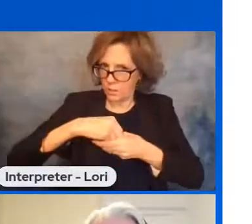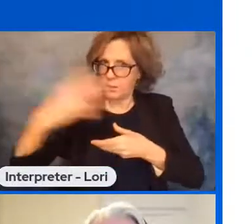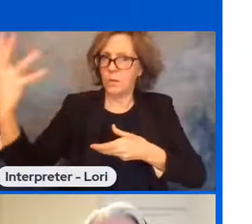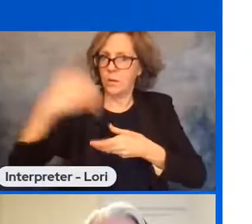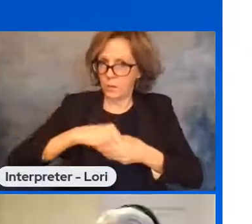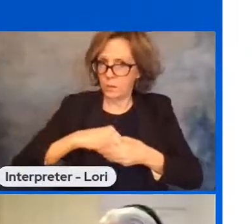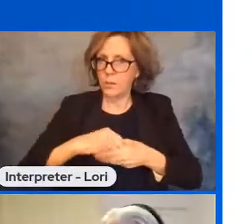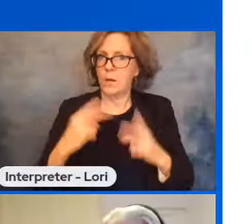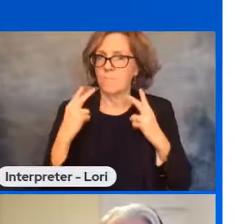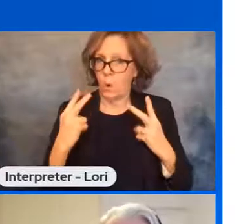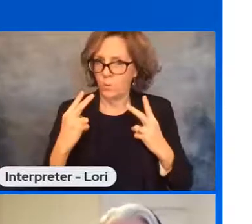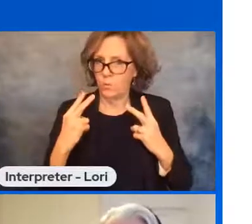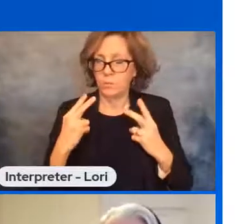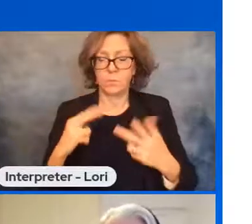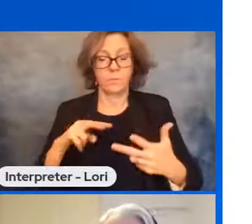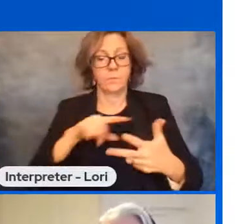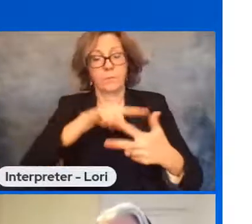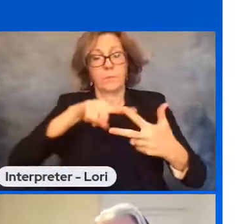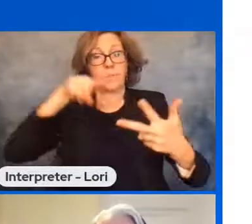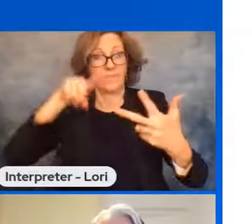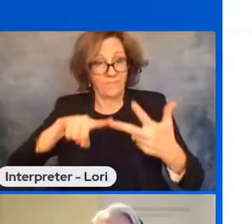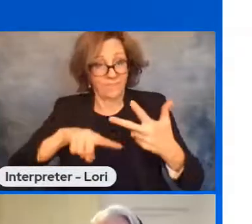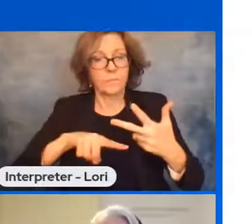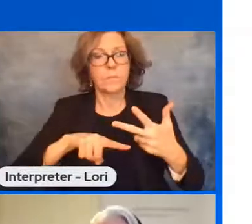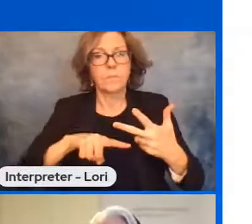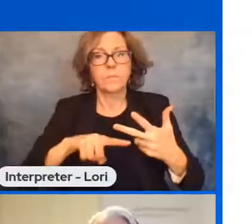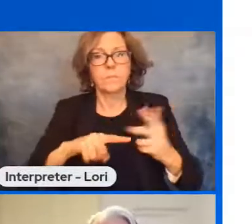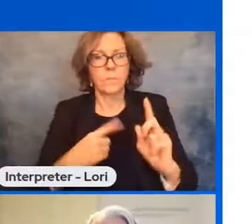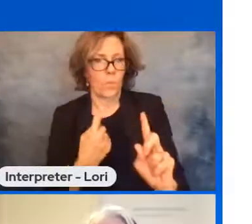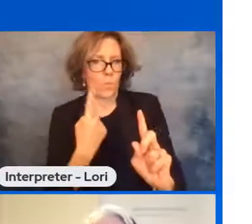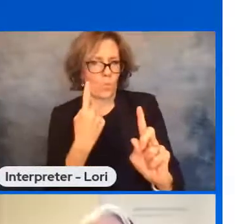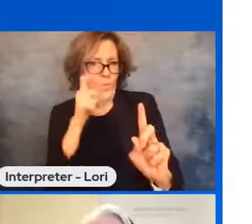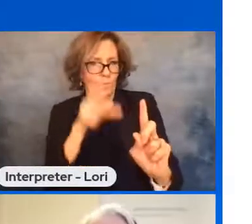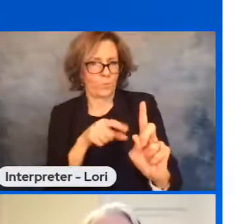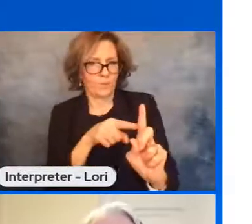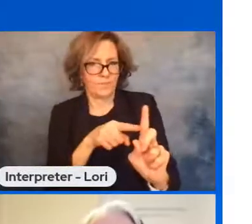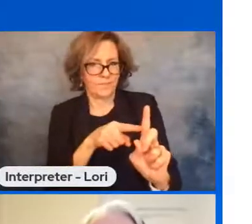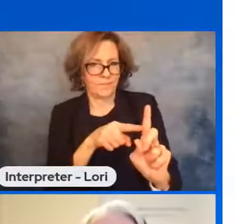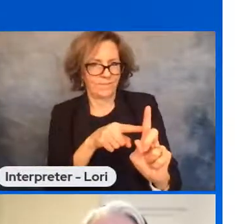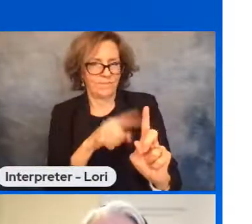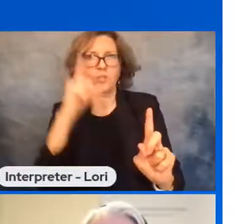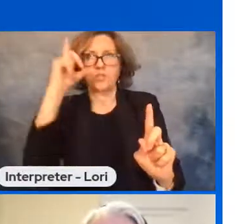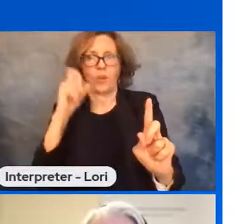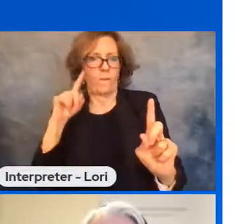Focus on one person's problem first. And you can expand it into things that are unrecognizable when you started.